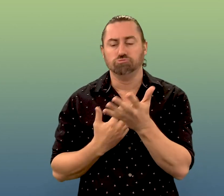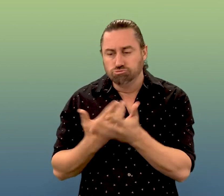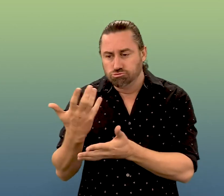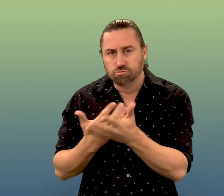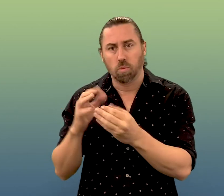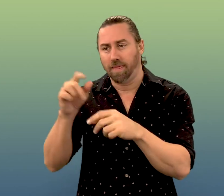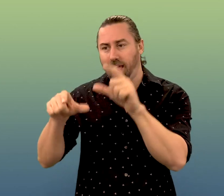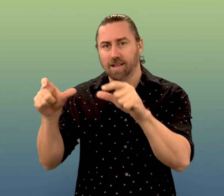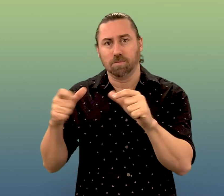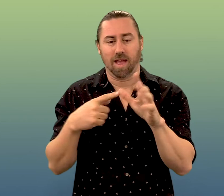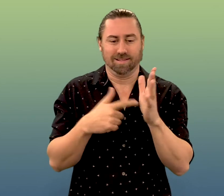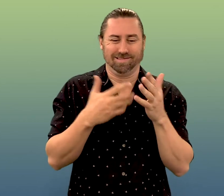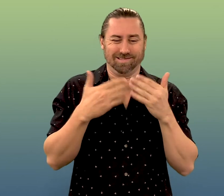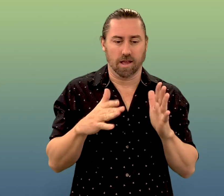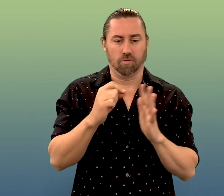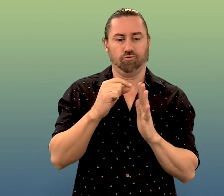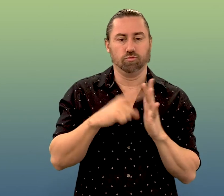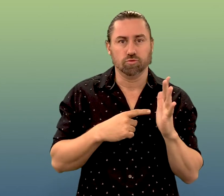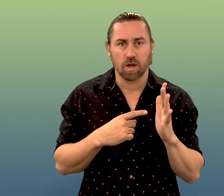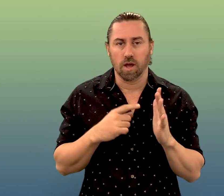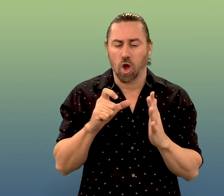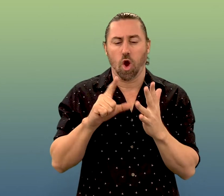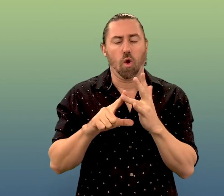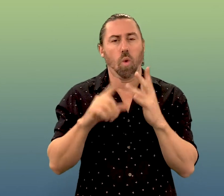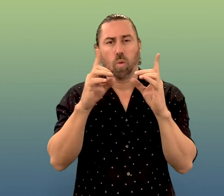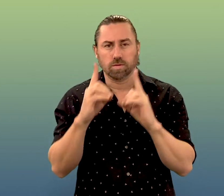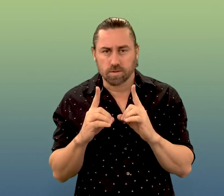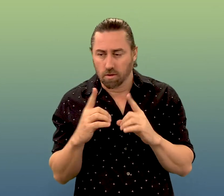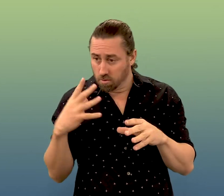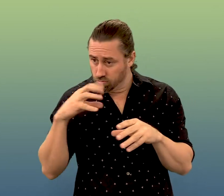TMR engages with customers early to co-design accessible